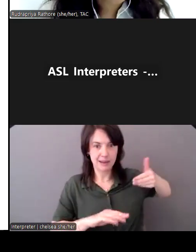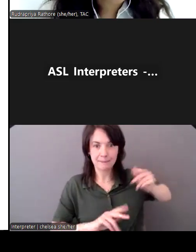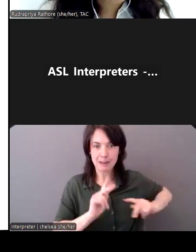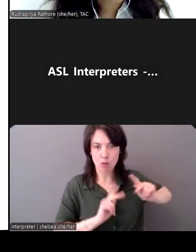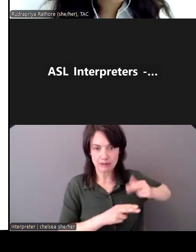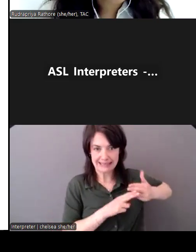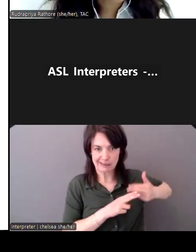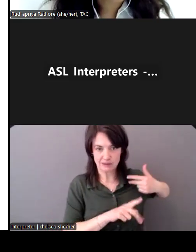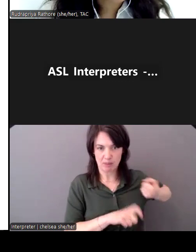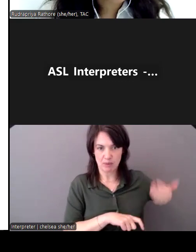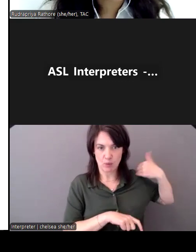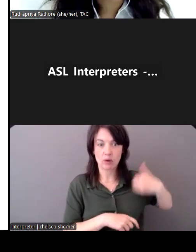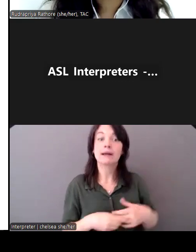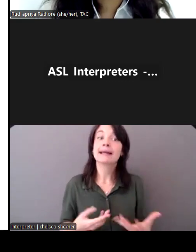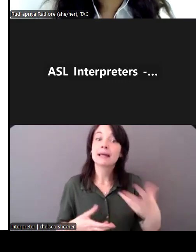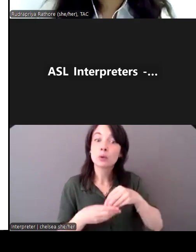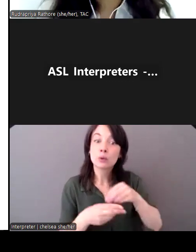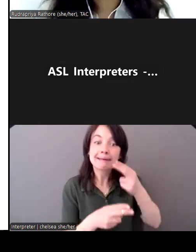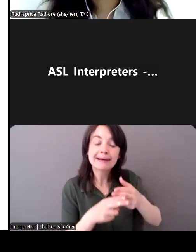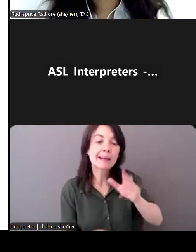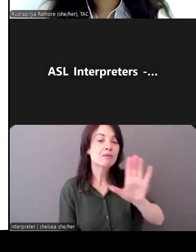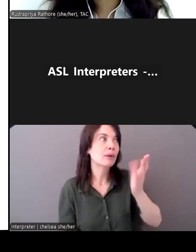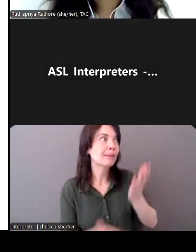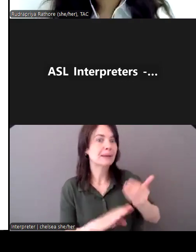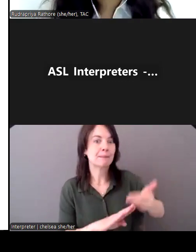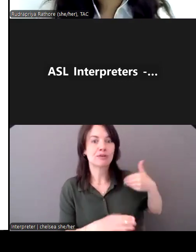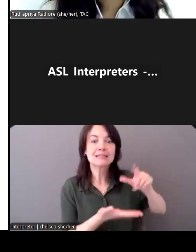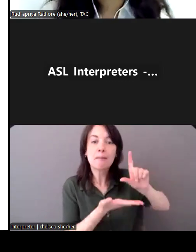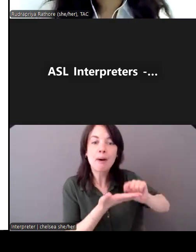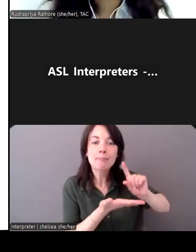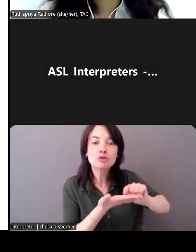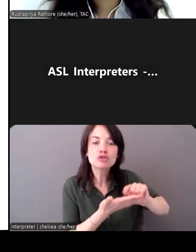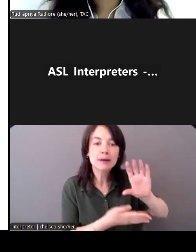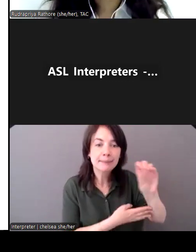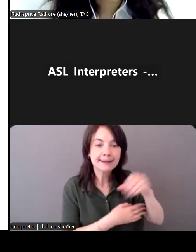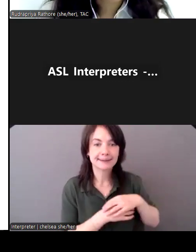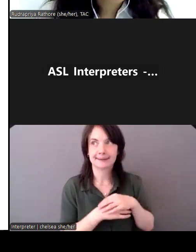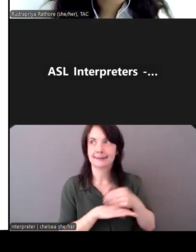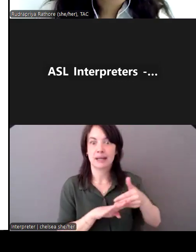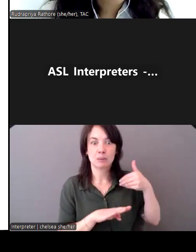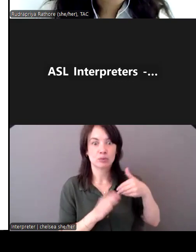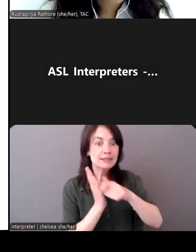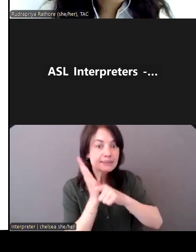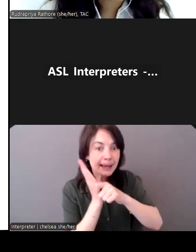that means the names of your previous publishers previous magazines that you've been published with